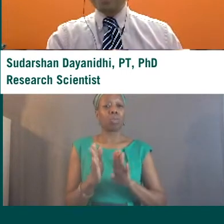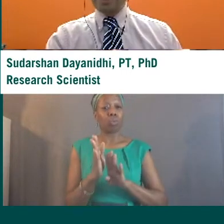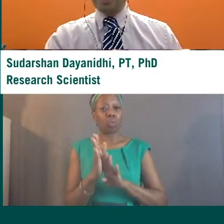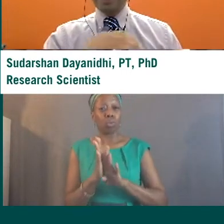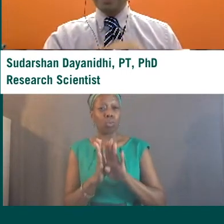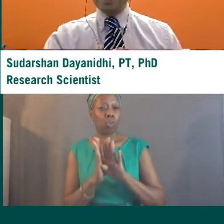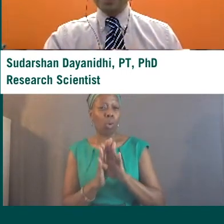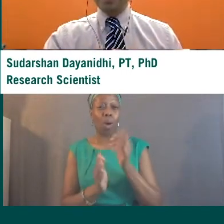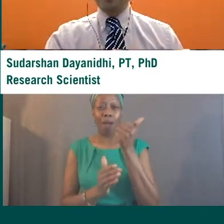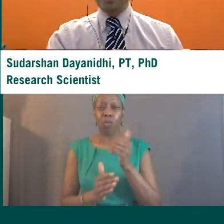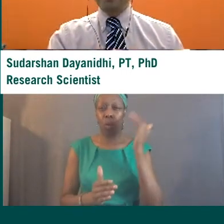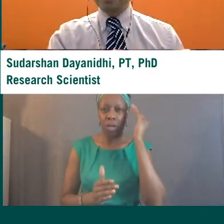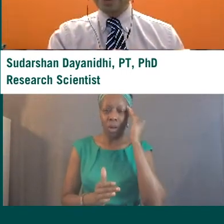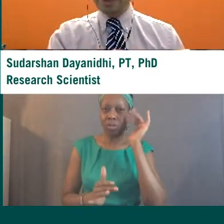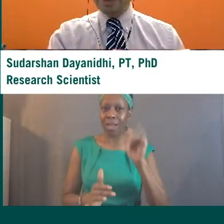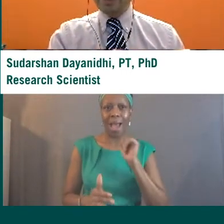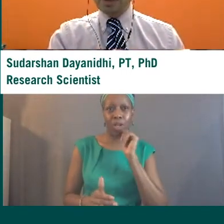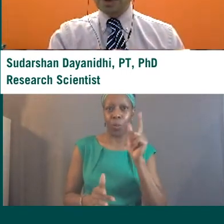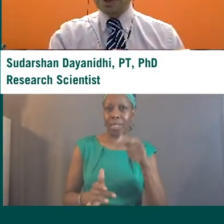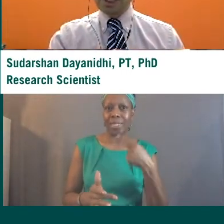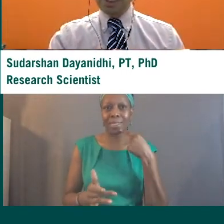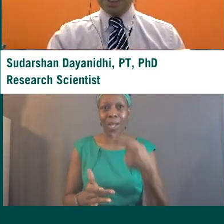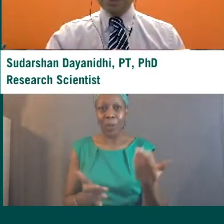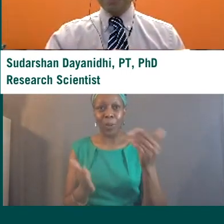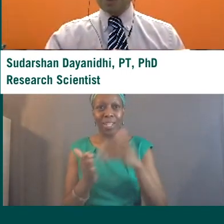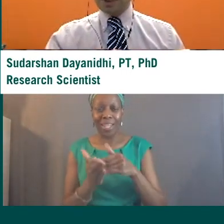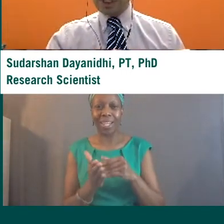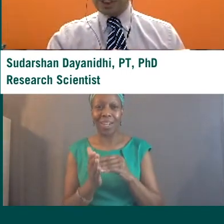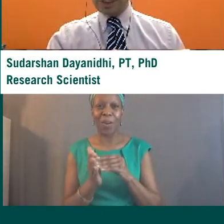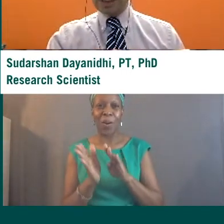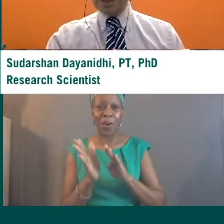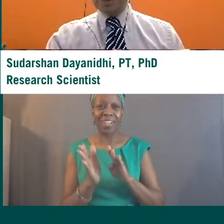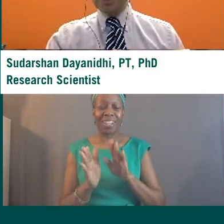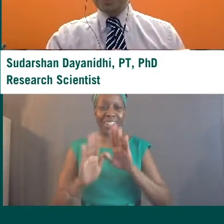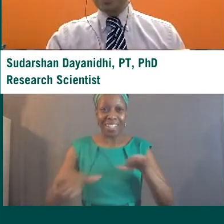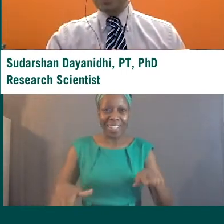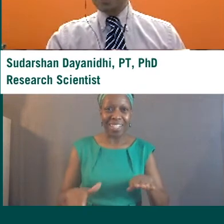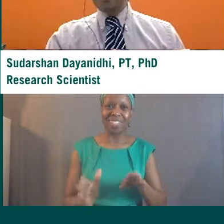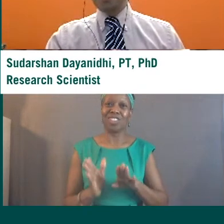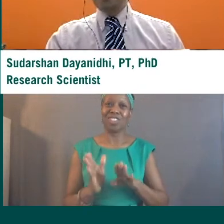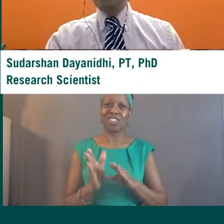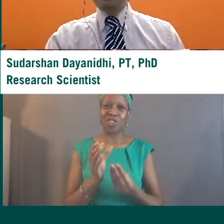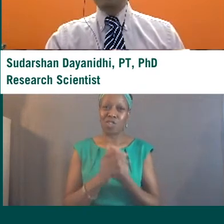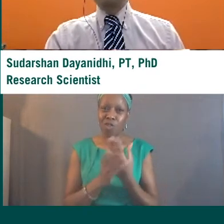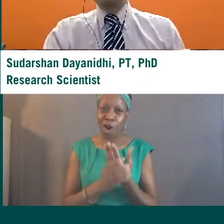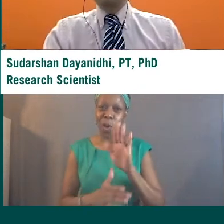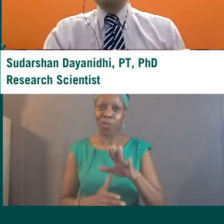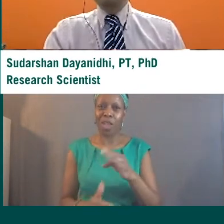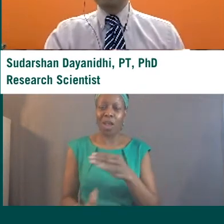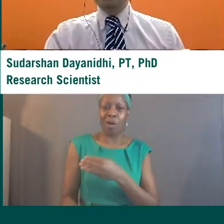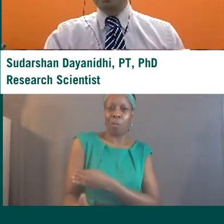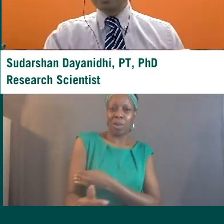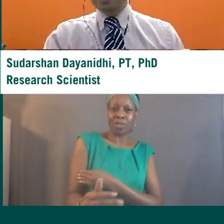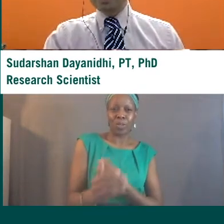They are interacting to be able to generate force. And that's the force that lets us do... To move and do all the things that we do